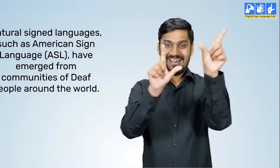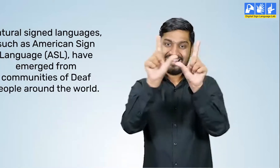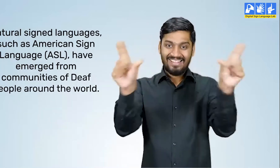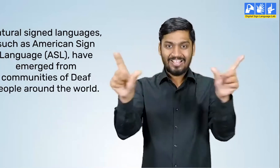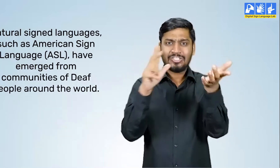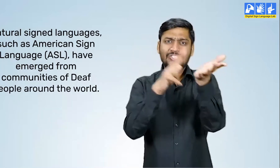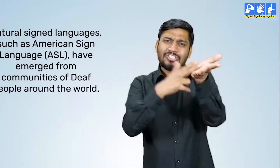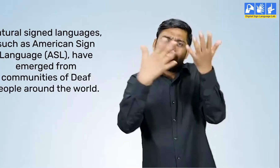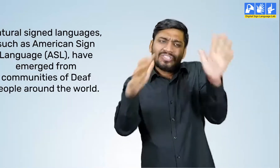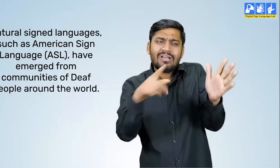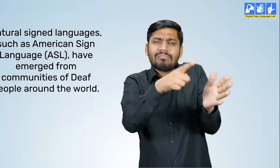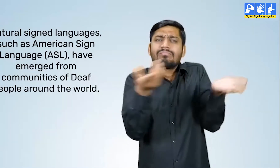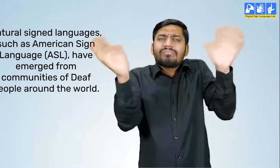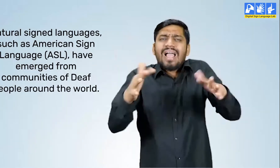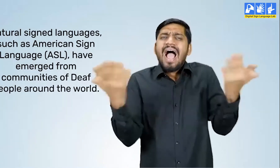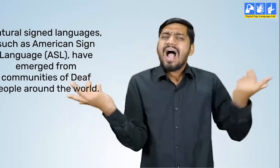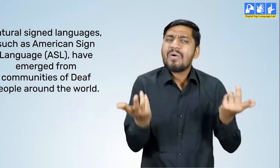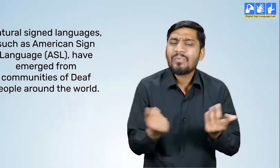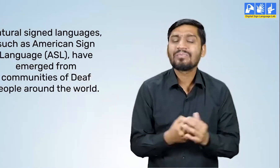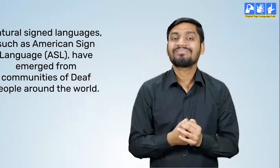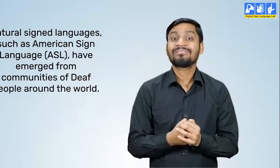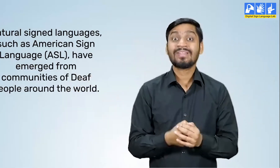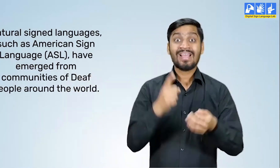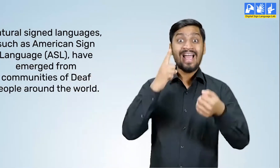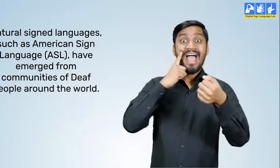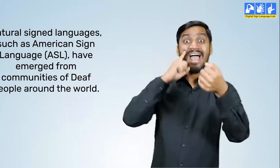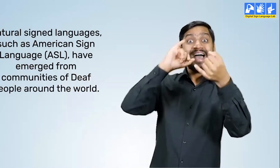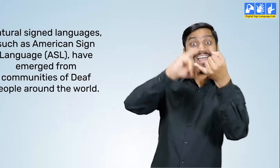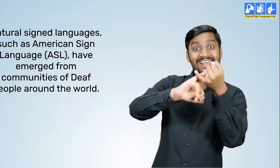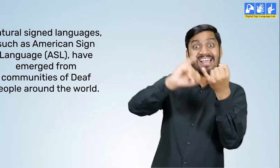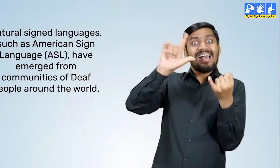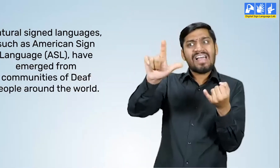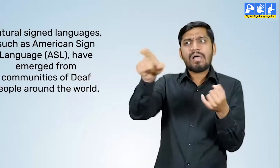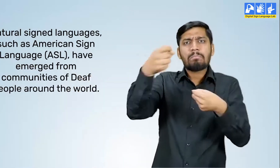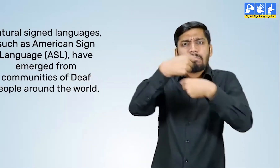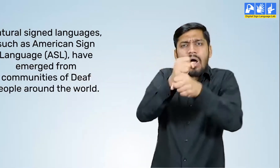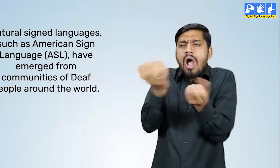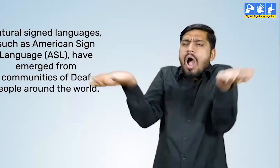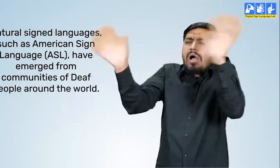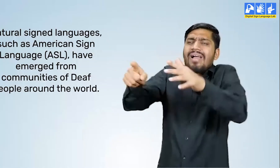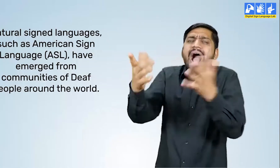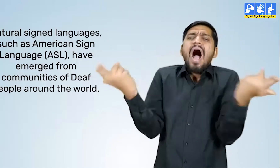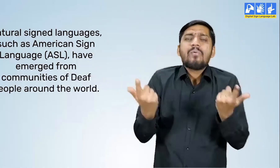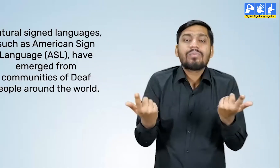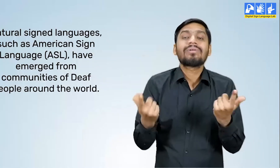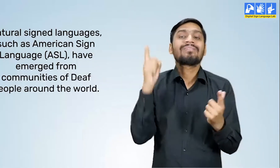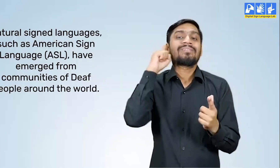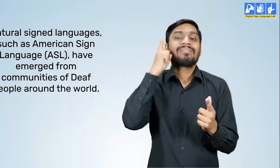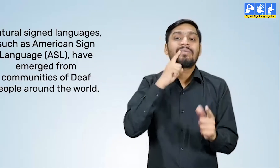Natural sign languages, such as Indian Sign Language (ISL), have emerged from